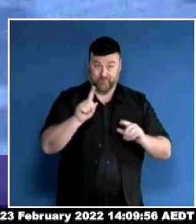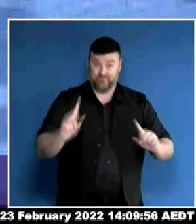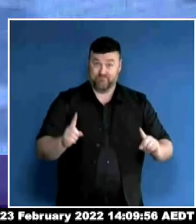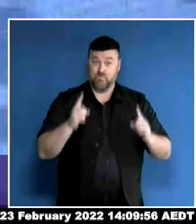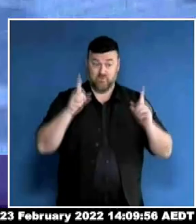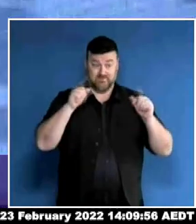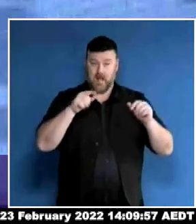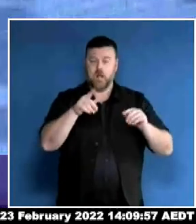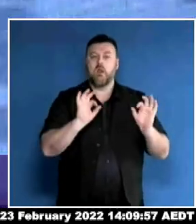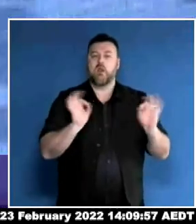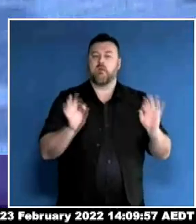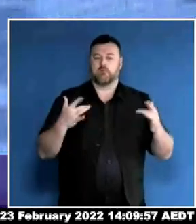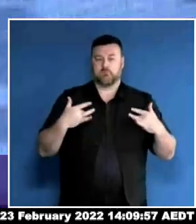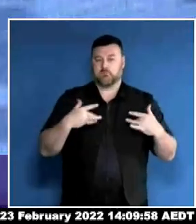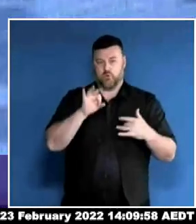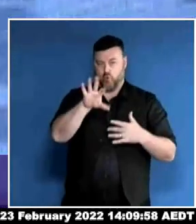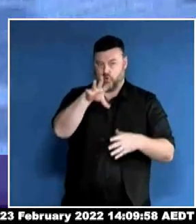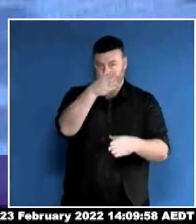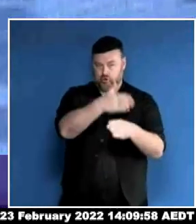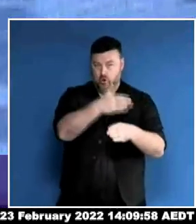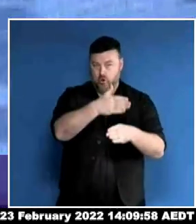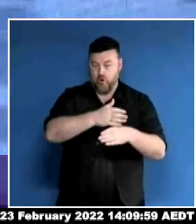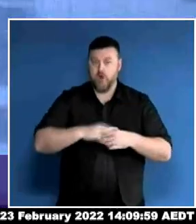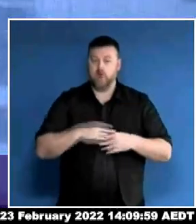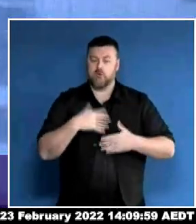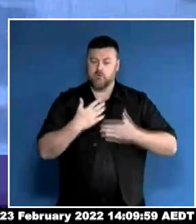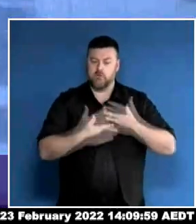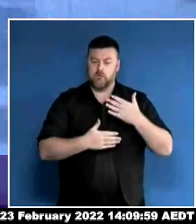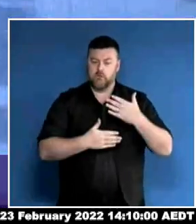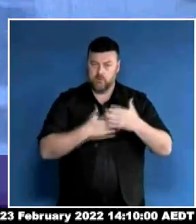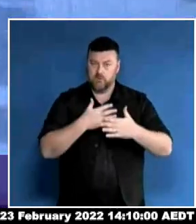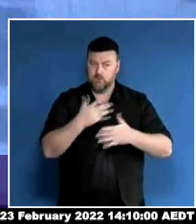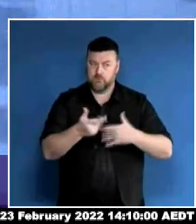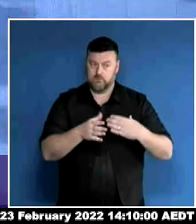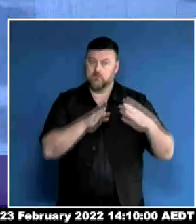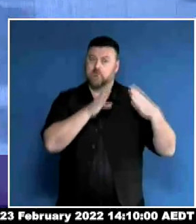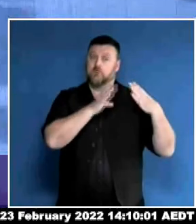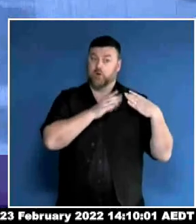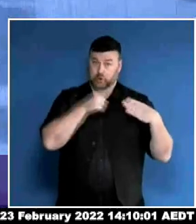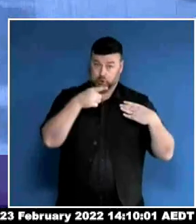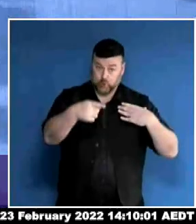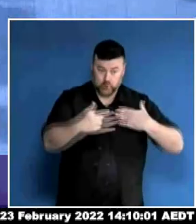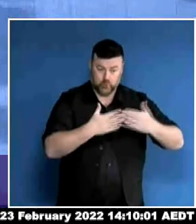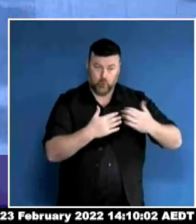But over time, you started arranging the roster for training the participants to be